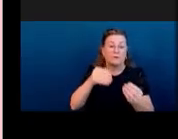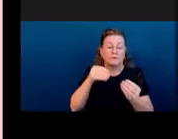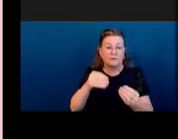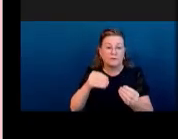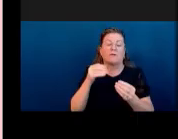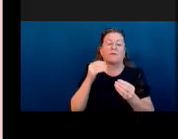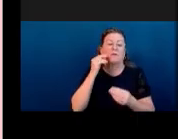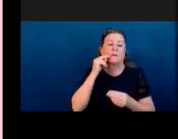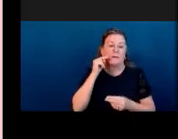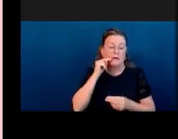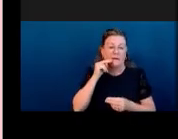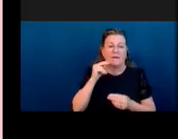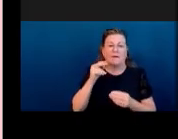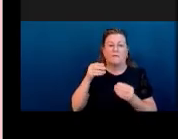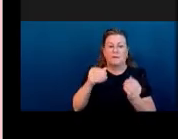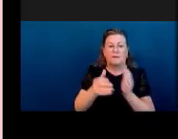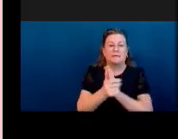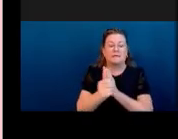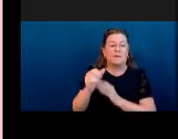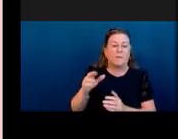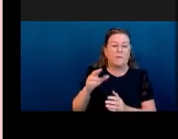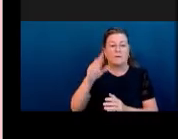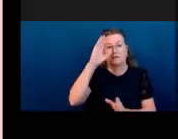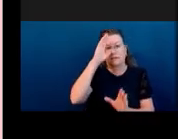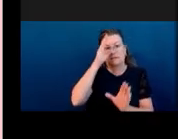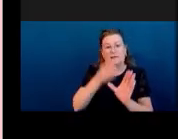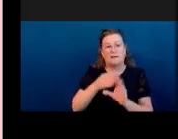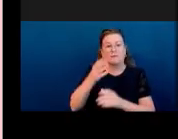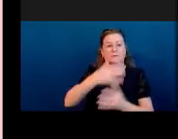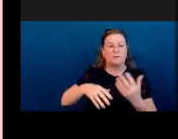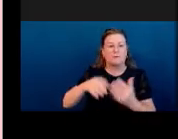psychosocial dysfunction. They originally in the article found